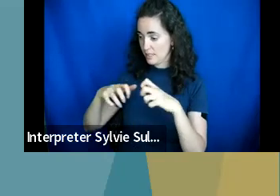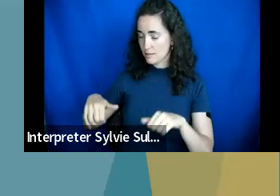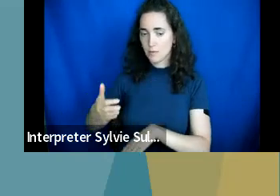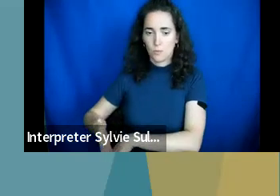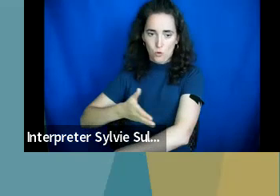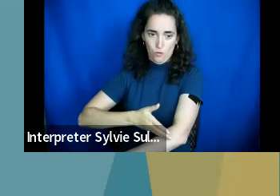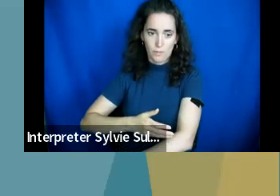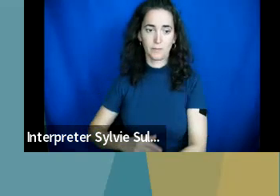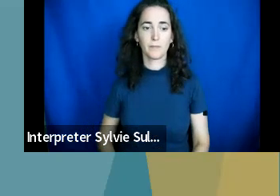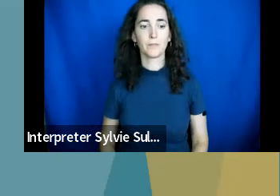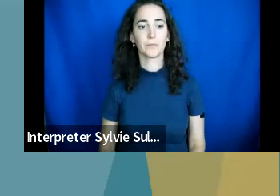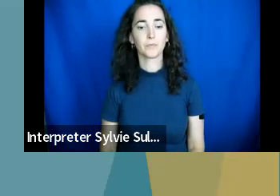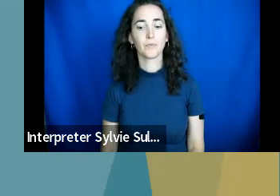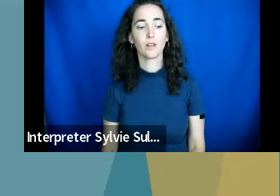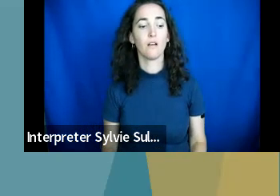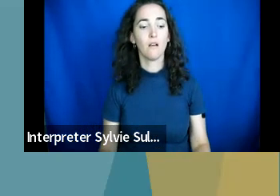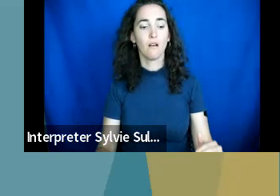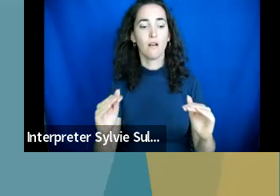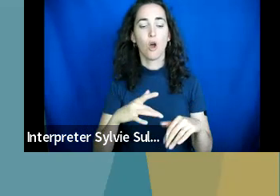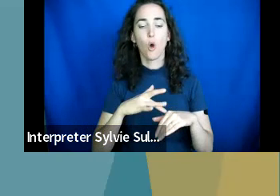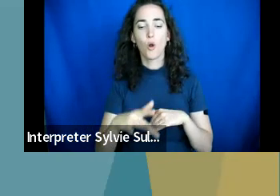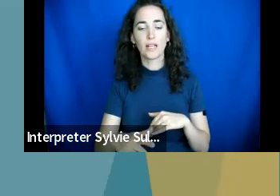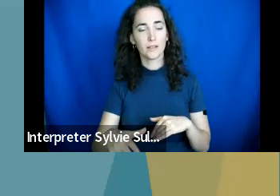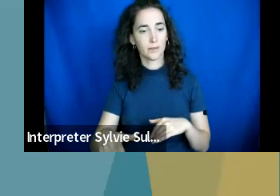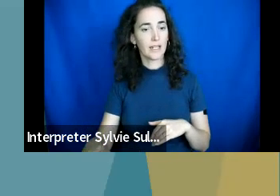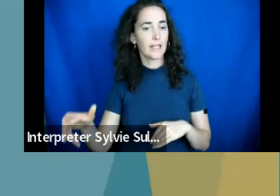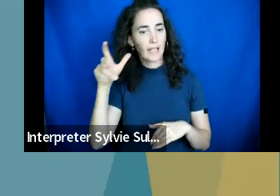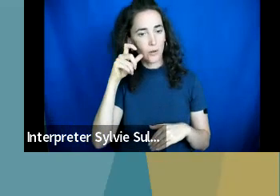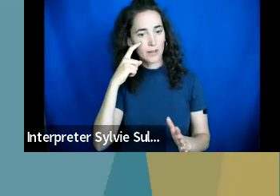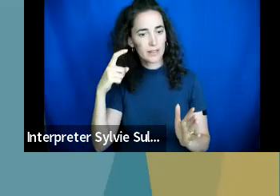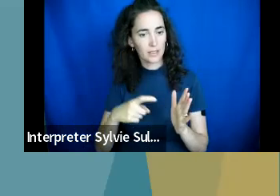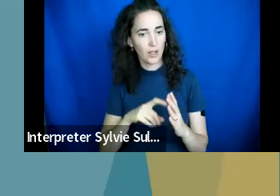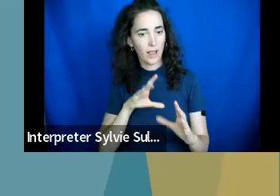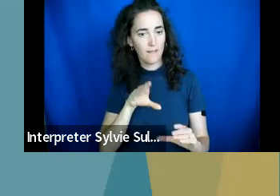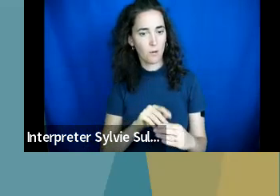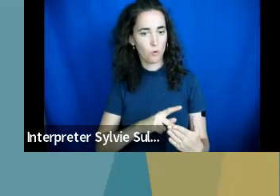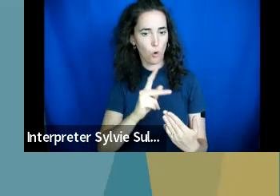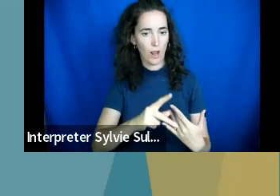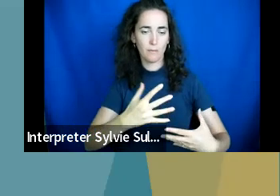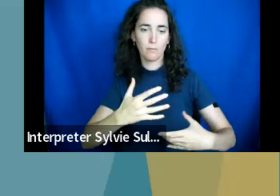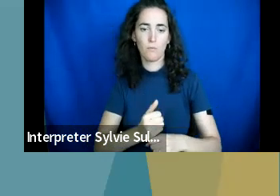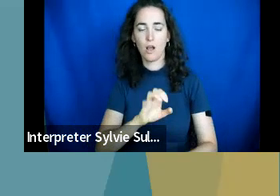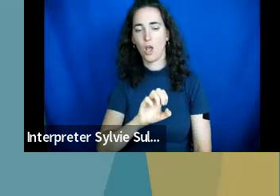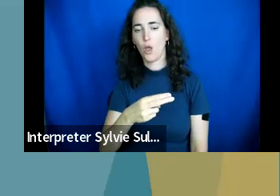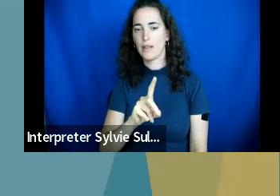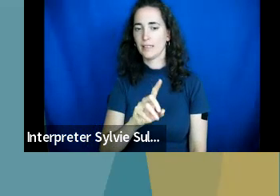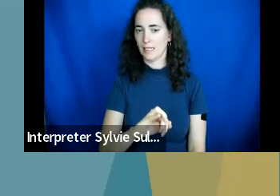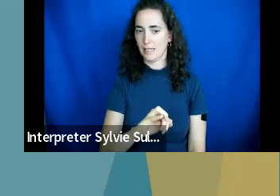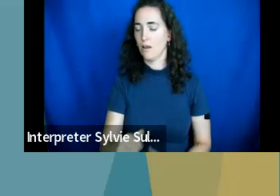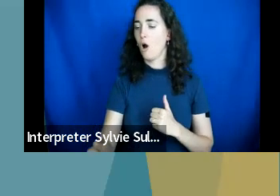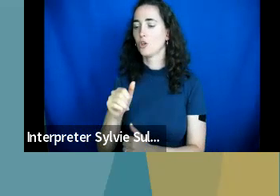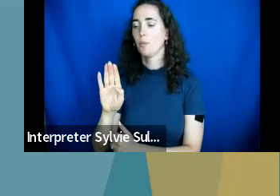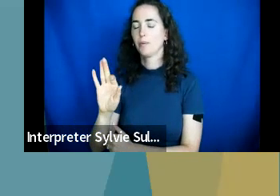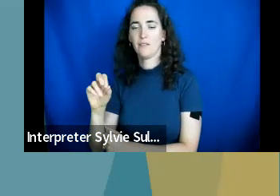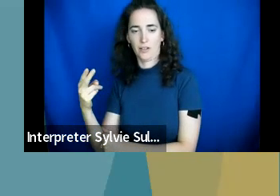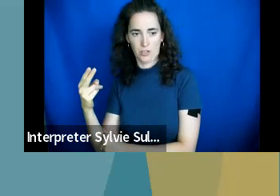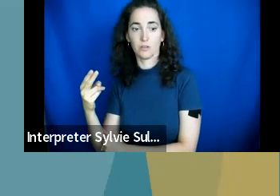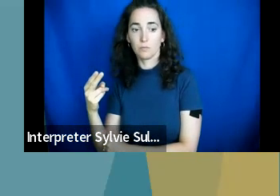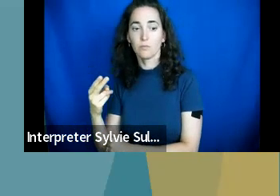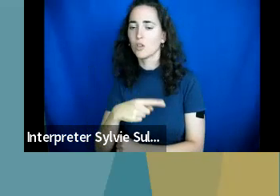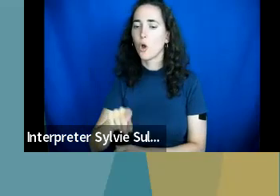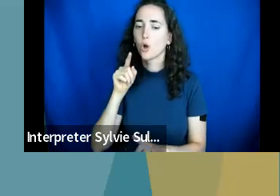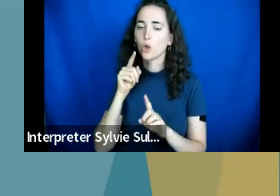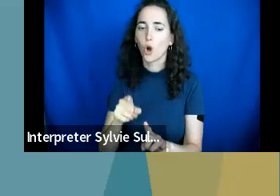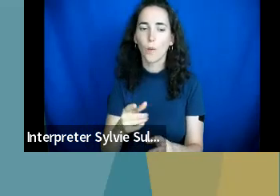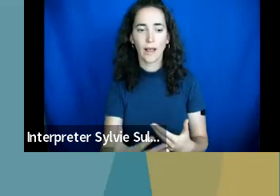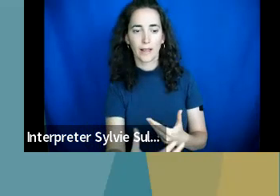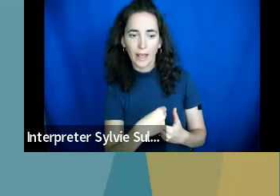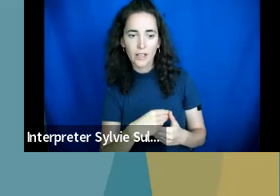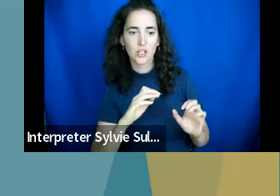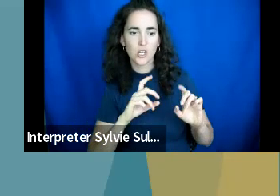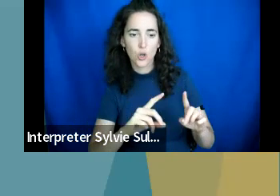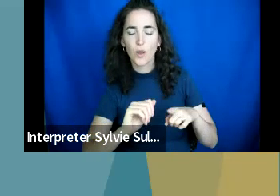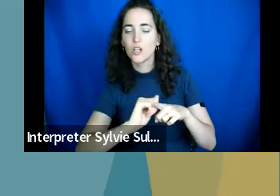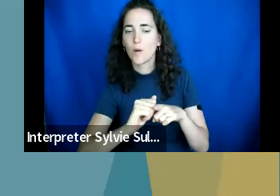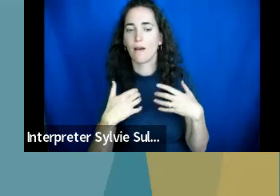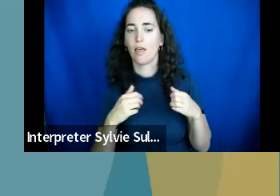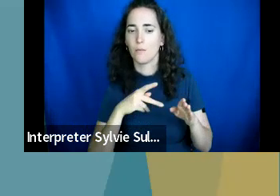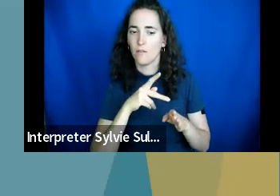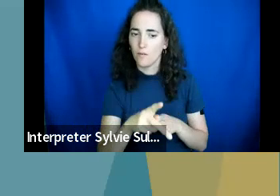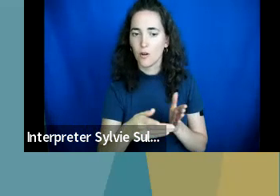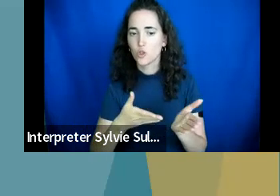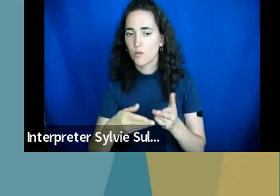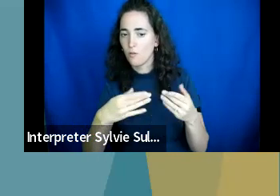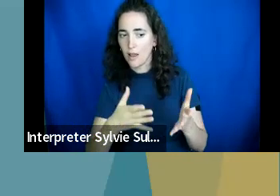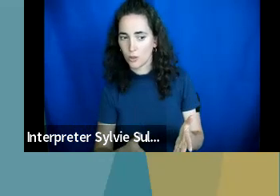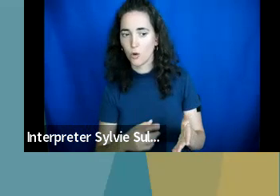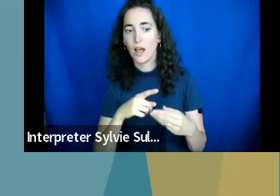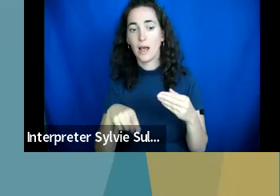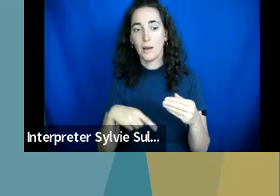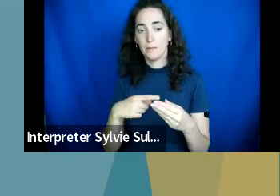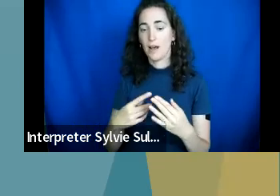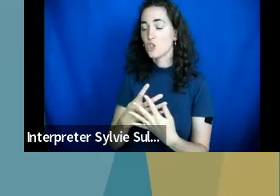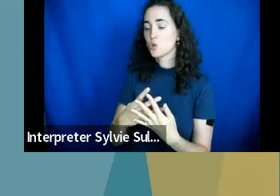Next on the list is the early hearing Detection Intervention program, also known as Eddie, and that is within the Bureau Family health and their goal is to engage educate and train health professionals and service providers about screening